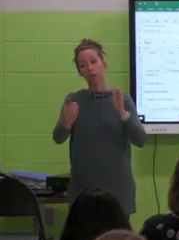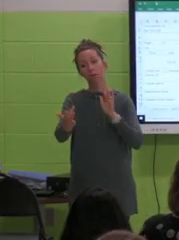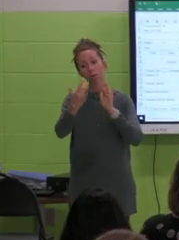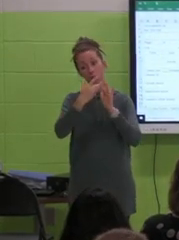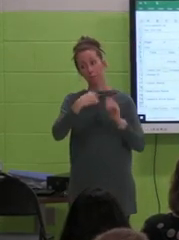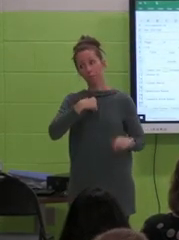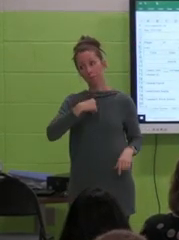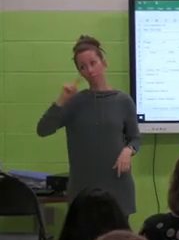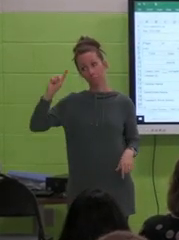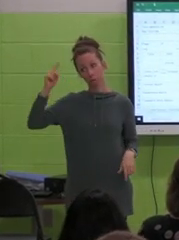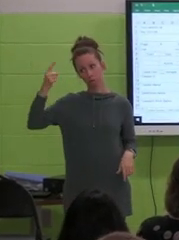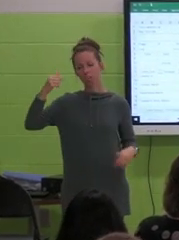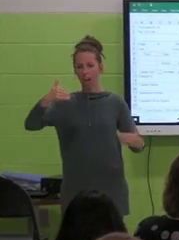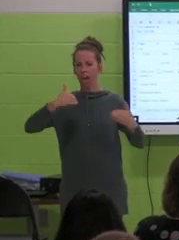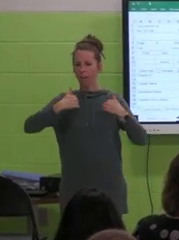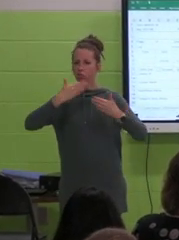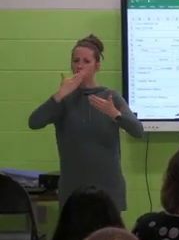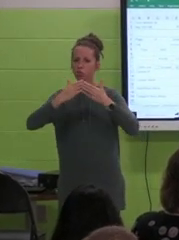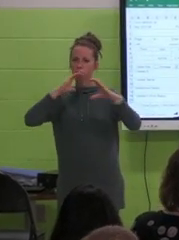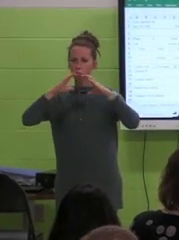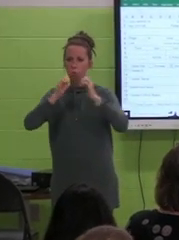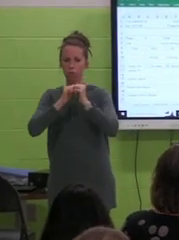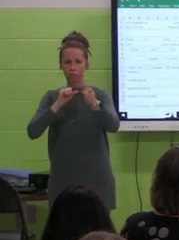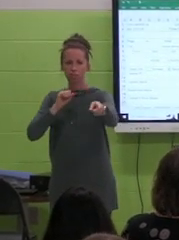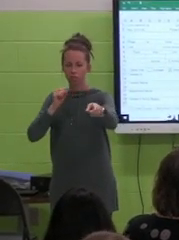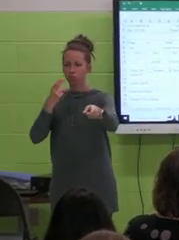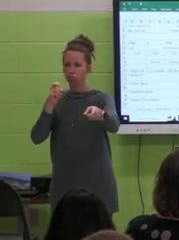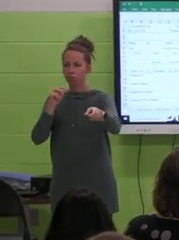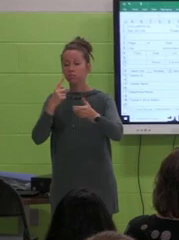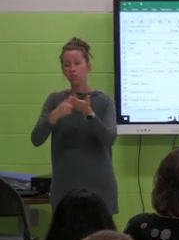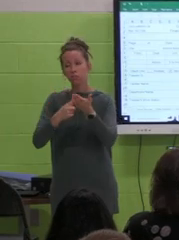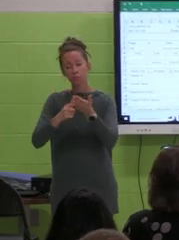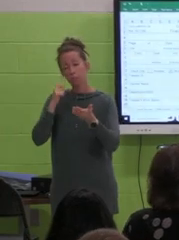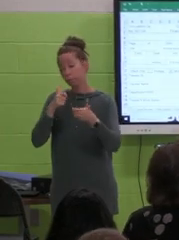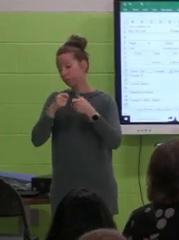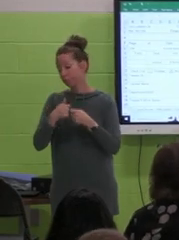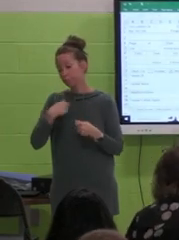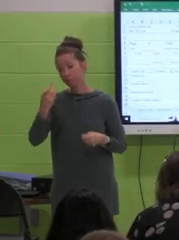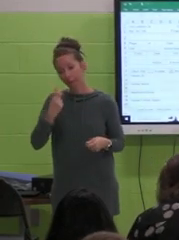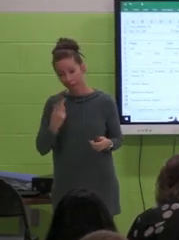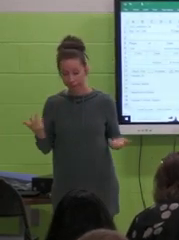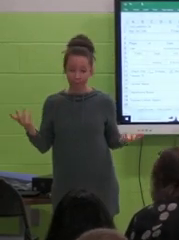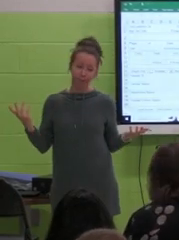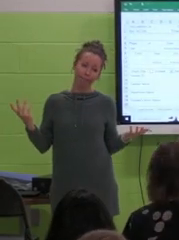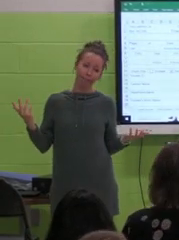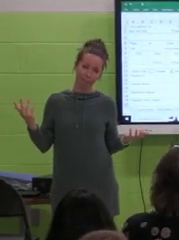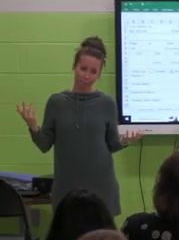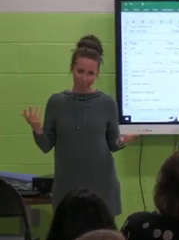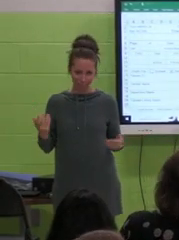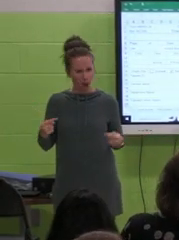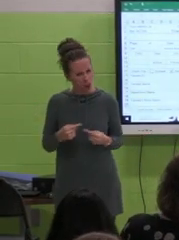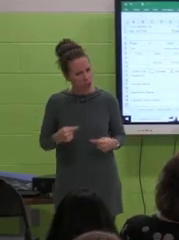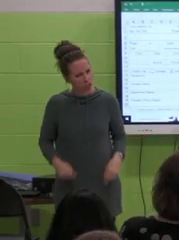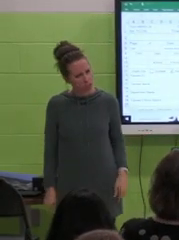I have pretty good communication with Shannon sometimes she don't text me back that's I'll call